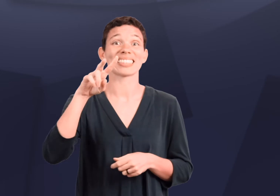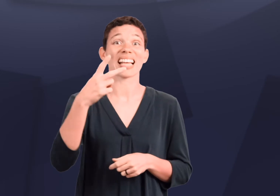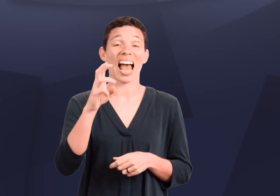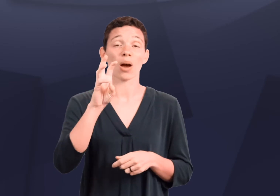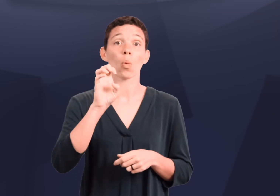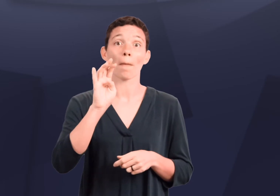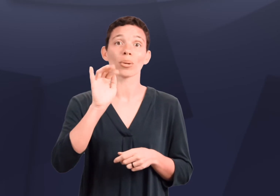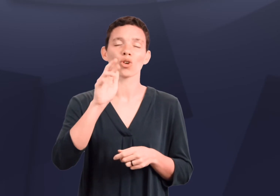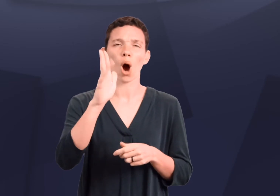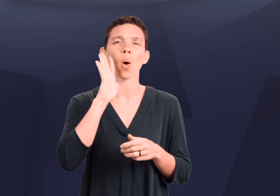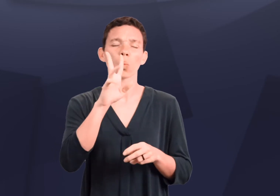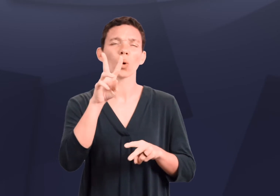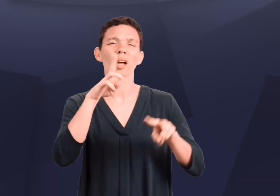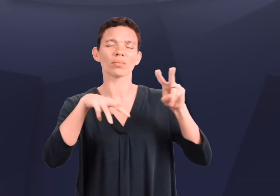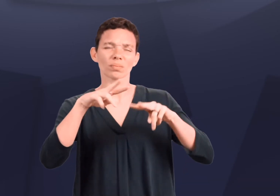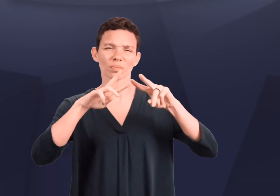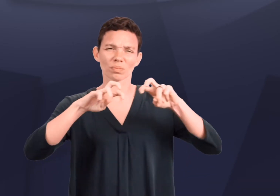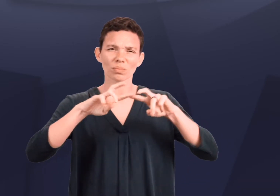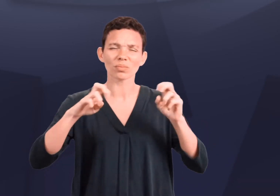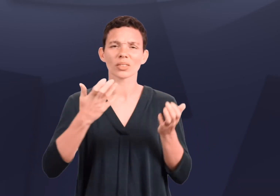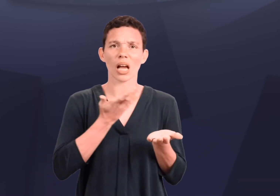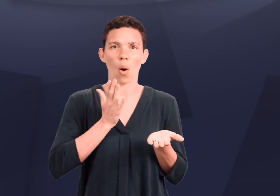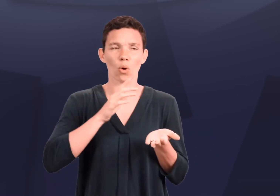to assess your understanding of diverse family.